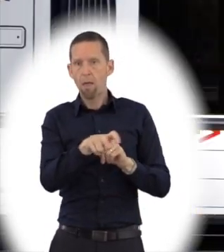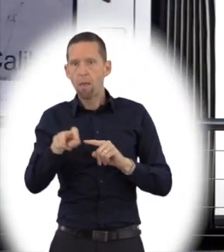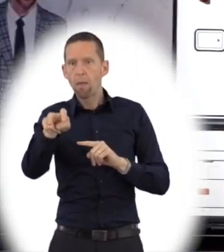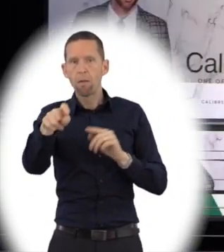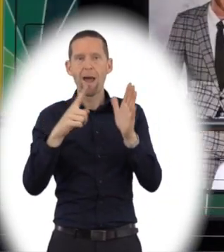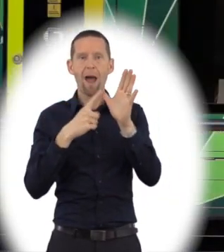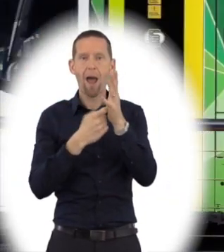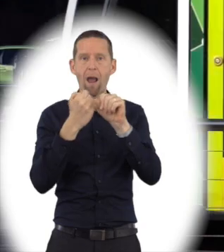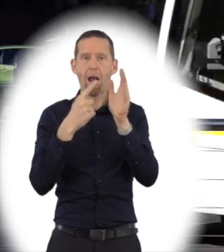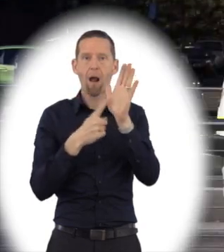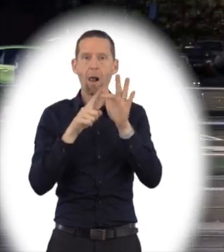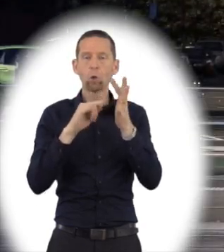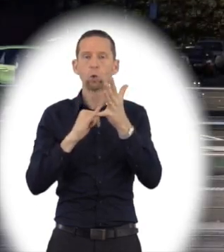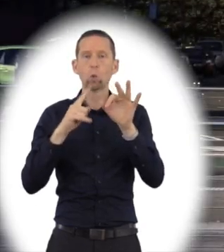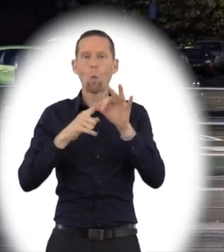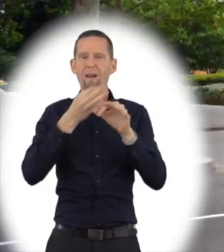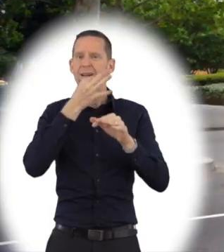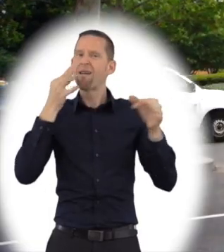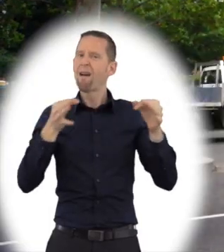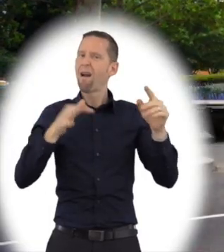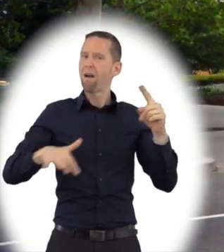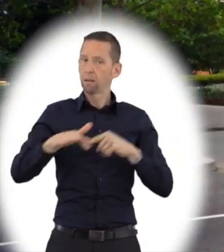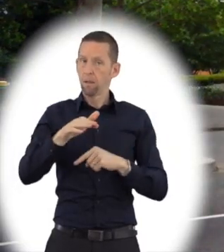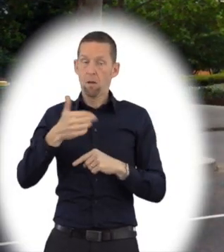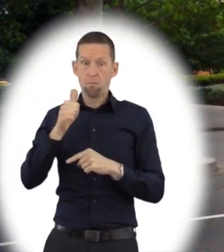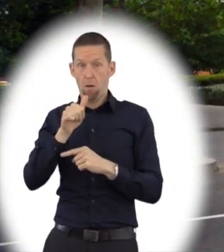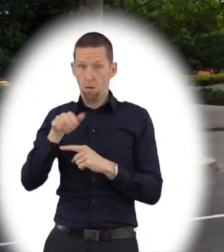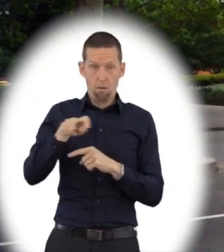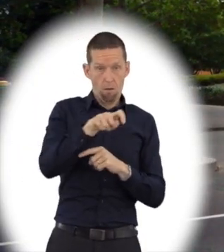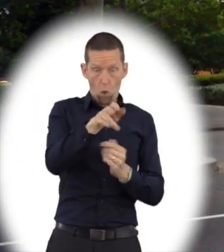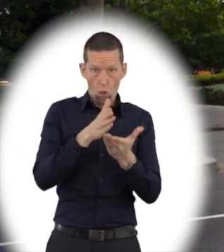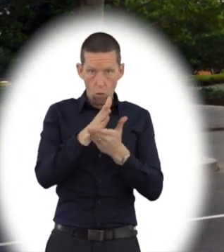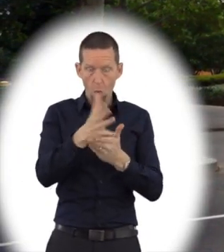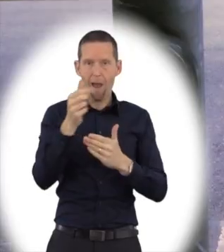east around Argyle Square. When you reach the far side of Argyle Square, there is a